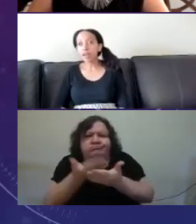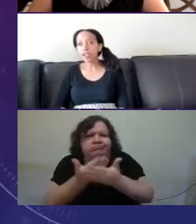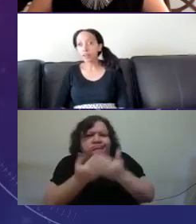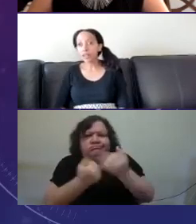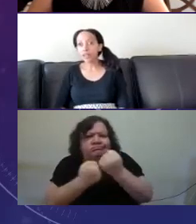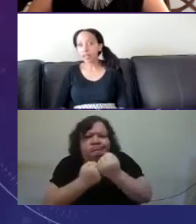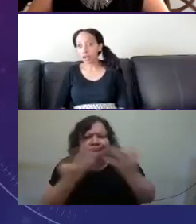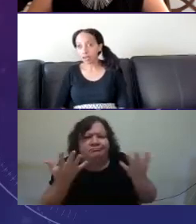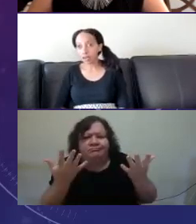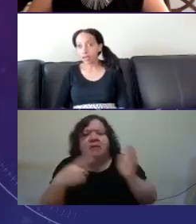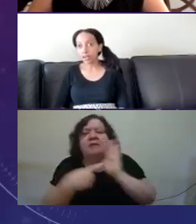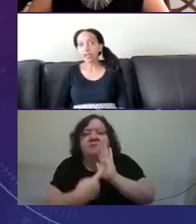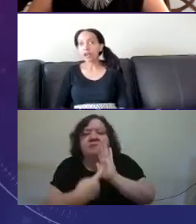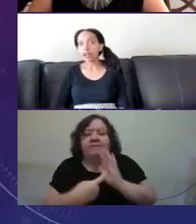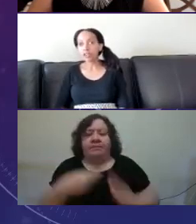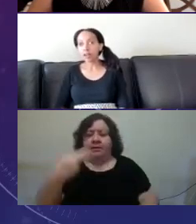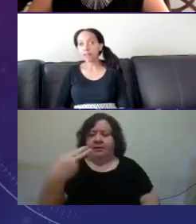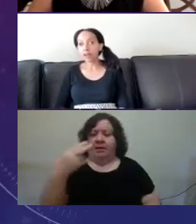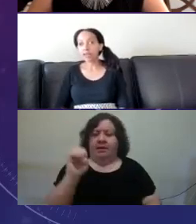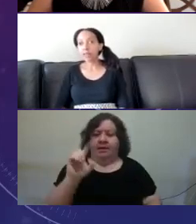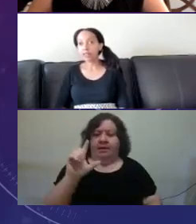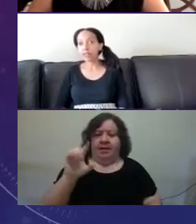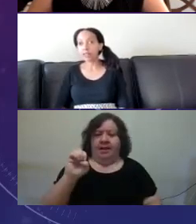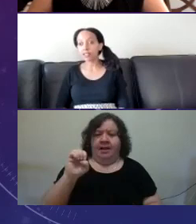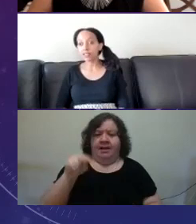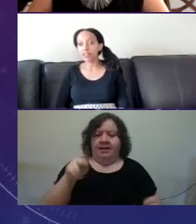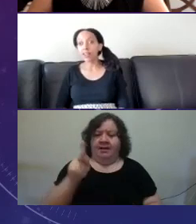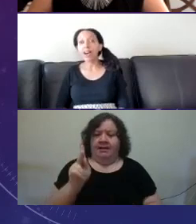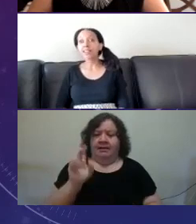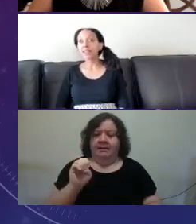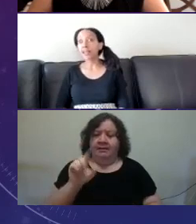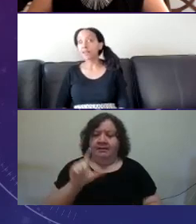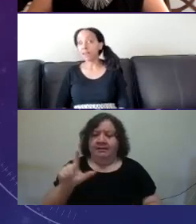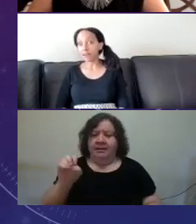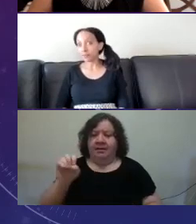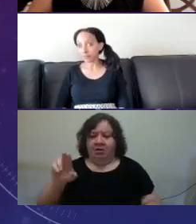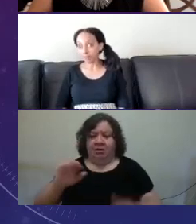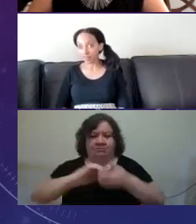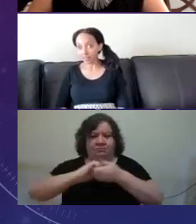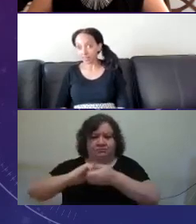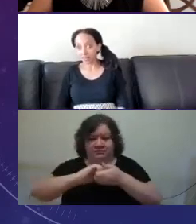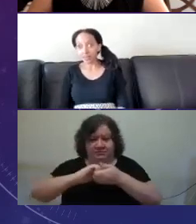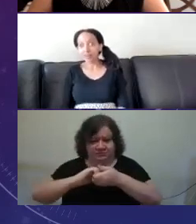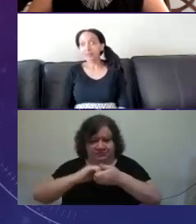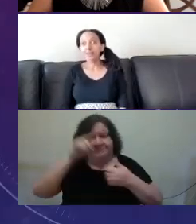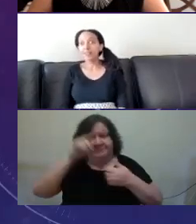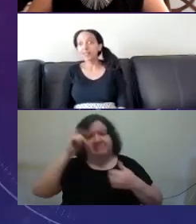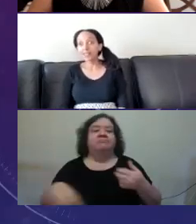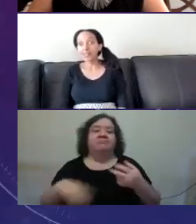fund and Kari can also help find resources I just gave Kerry more work